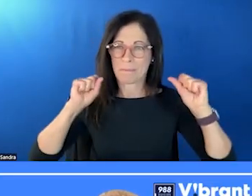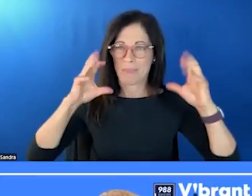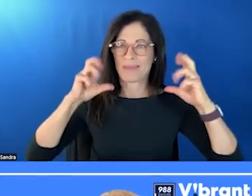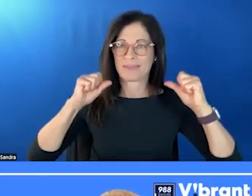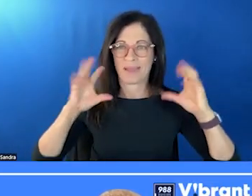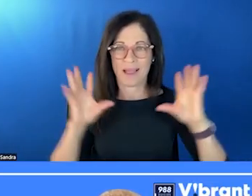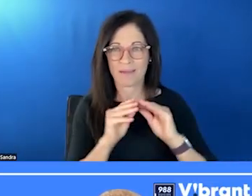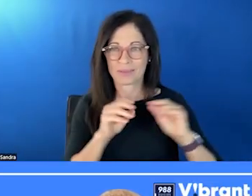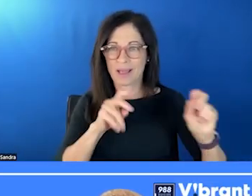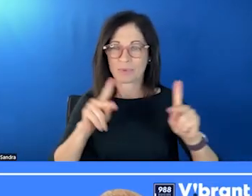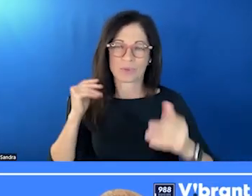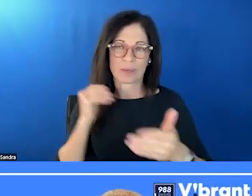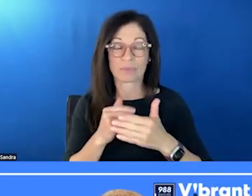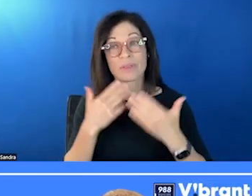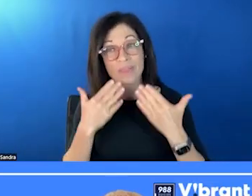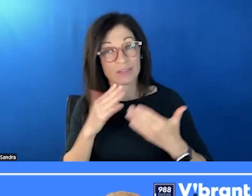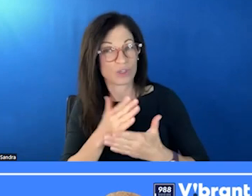APPRECIATE YOU SHARING THAT WITH US, WENDY.